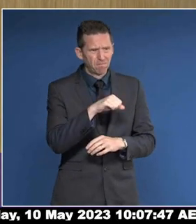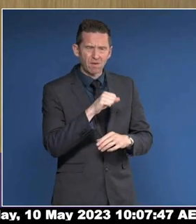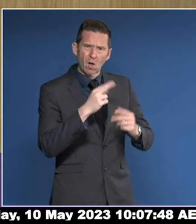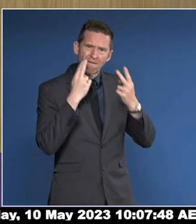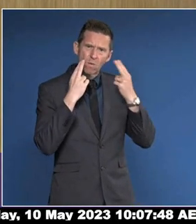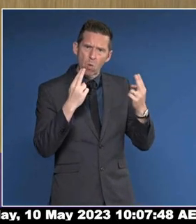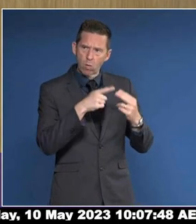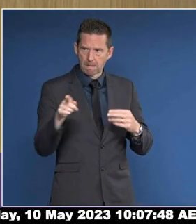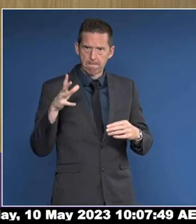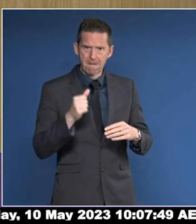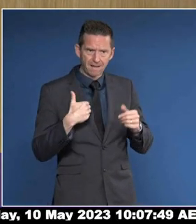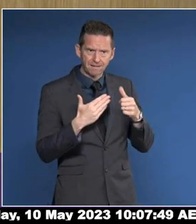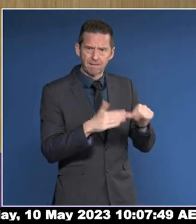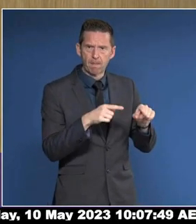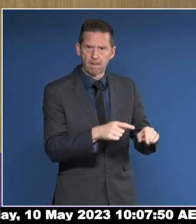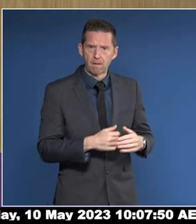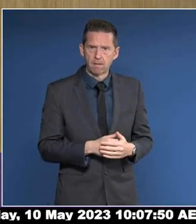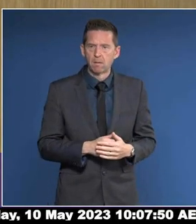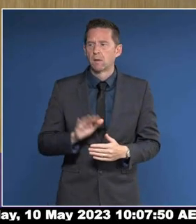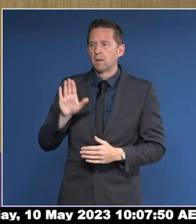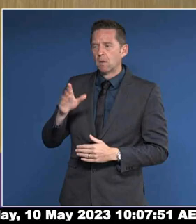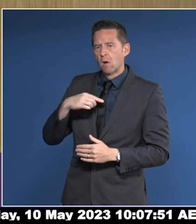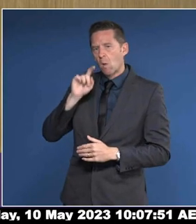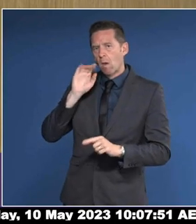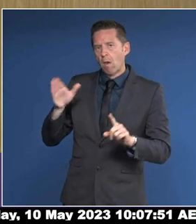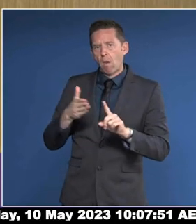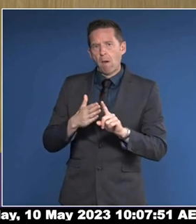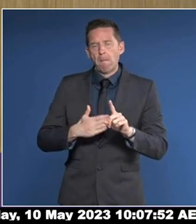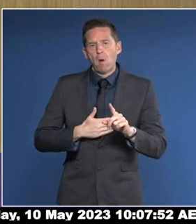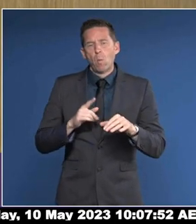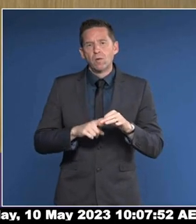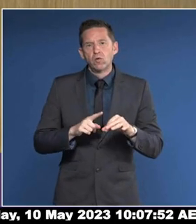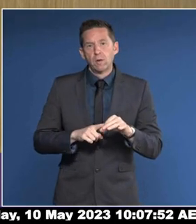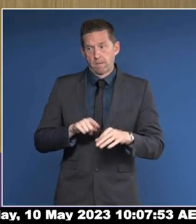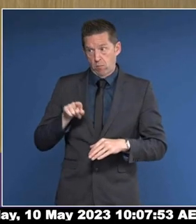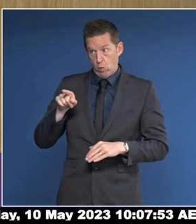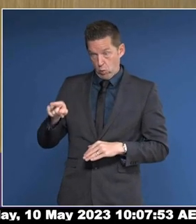Right. So, I'll come back to my question which is do you accept that the